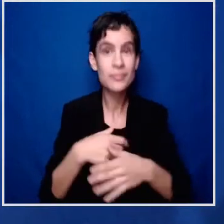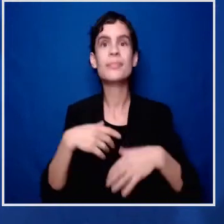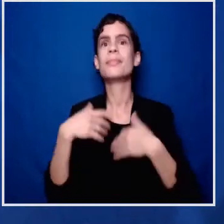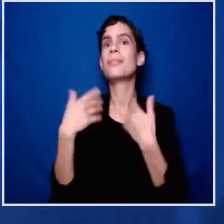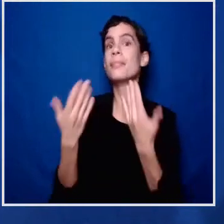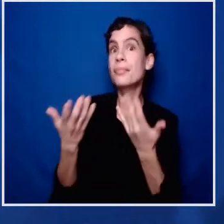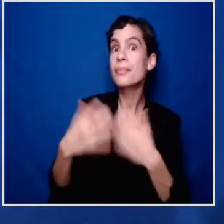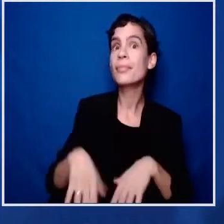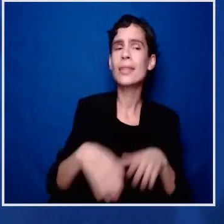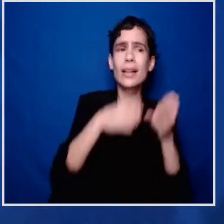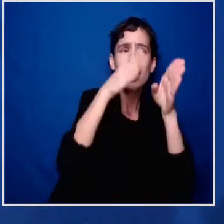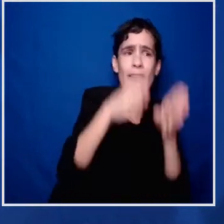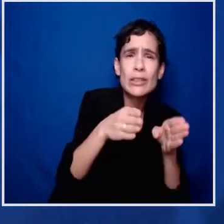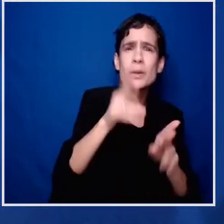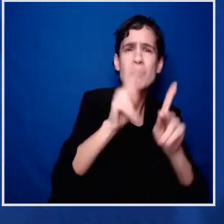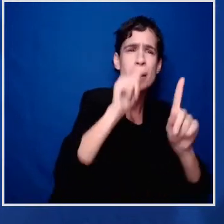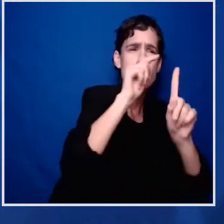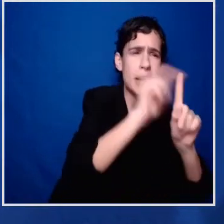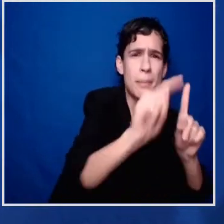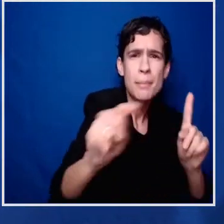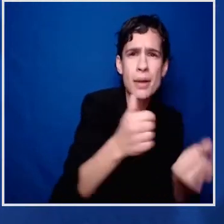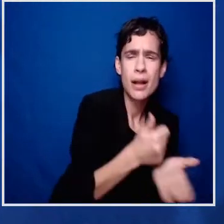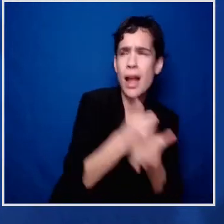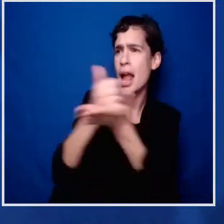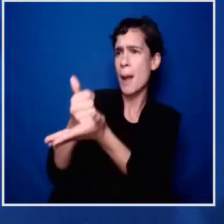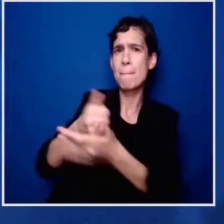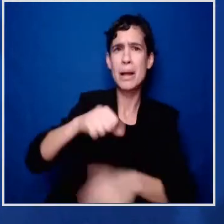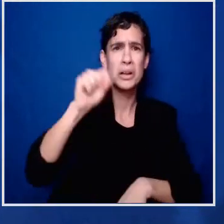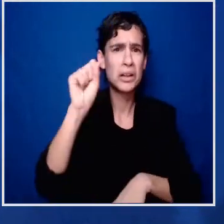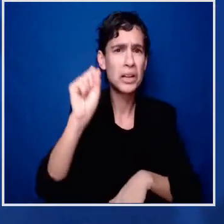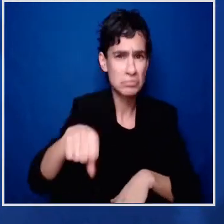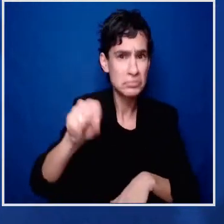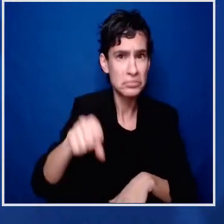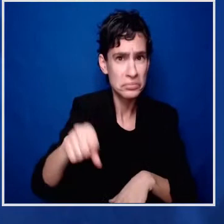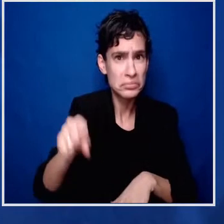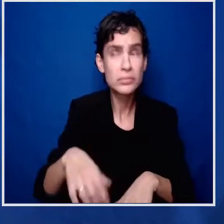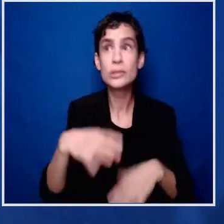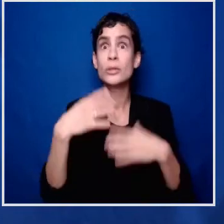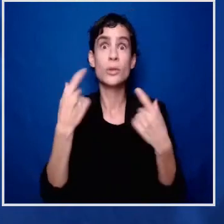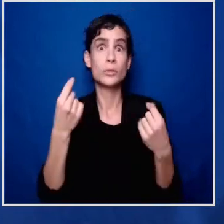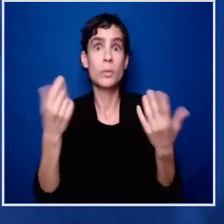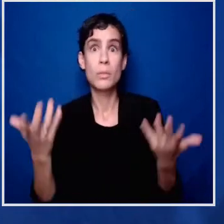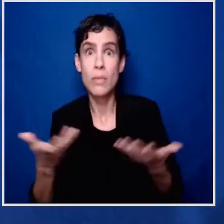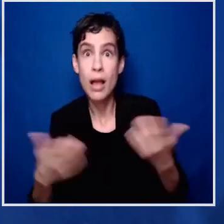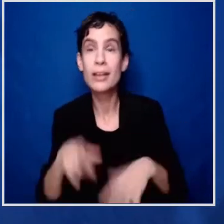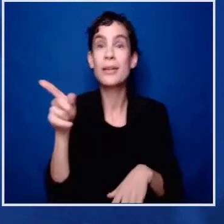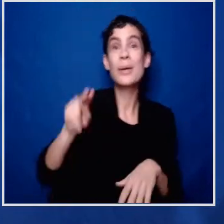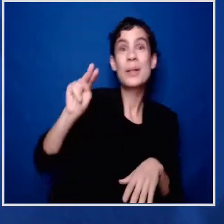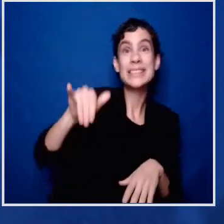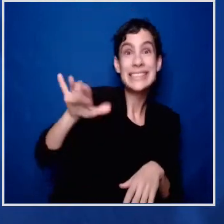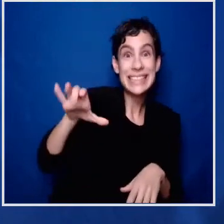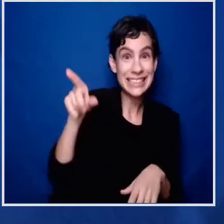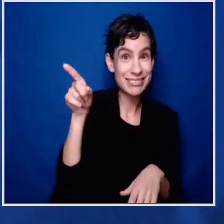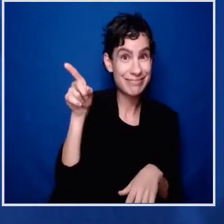EACH OF YOU ARE MAKING A DIFFERENCE.